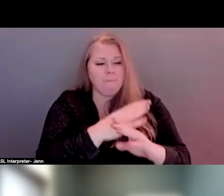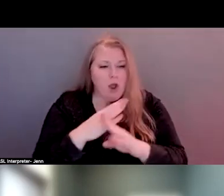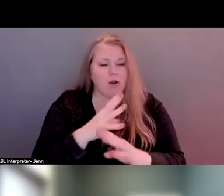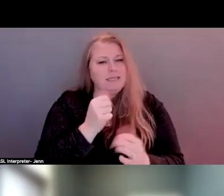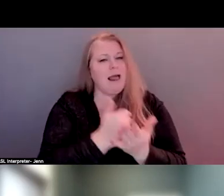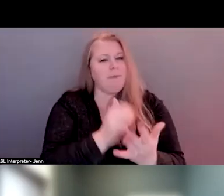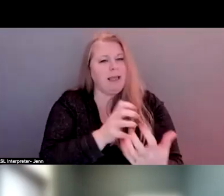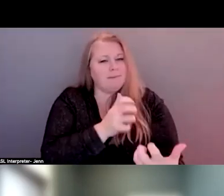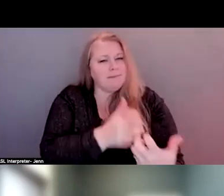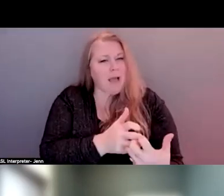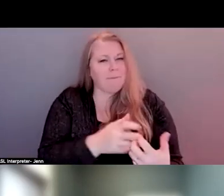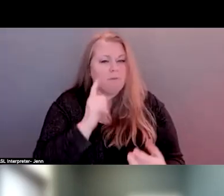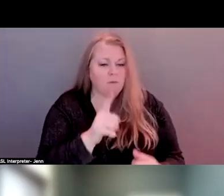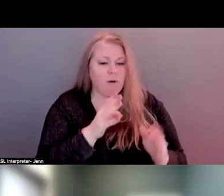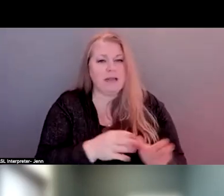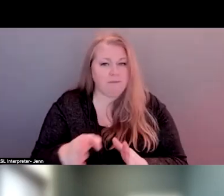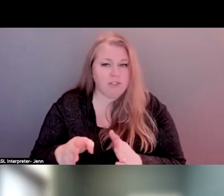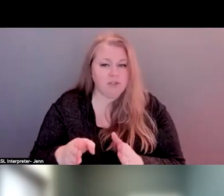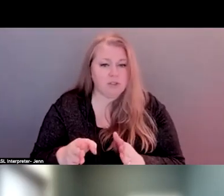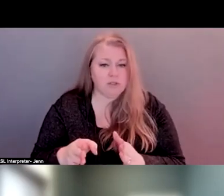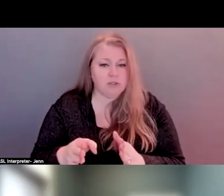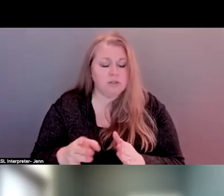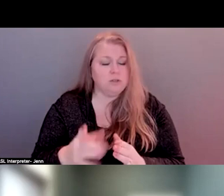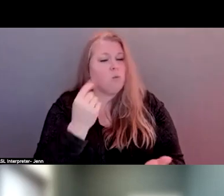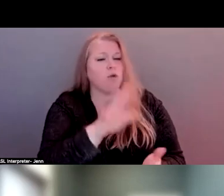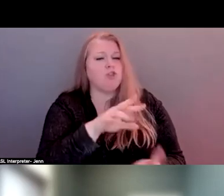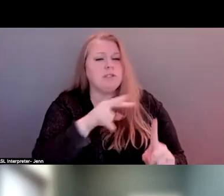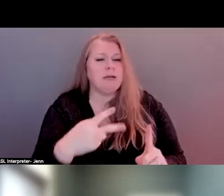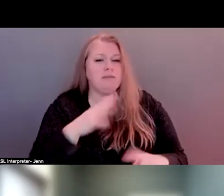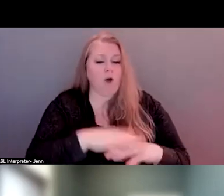for individual differences. What are your perspectives on the current challenges and